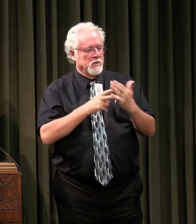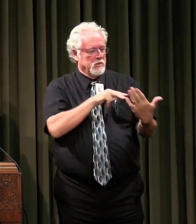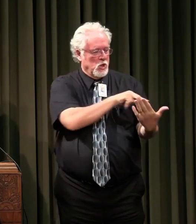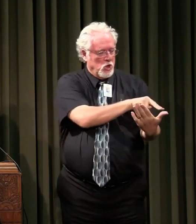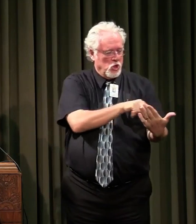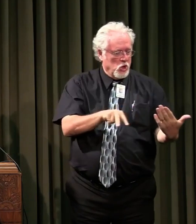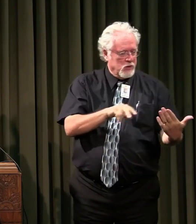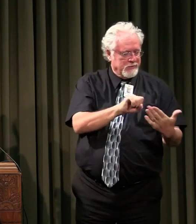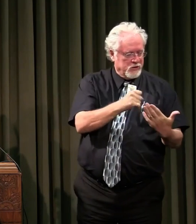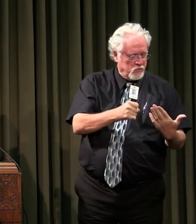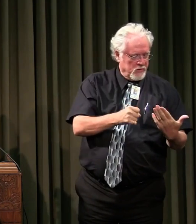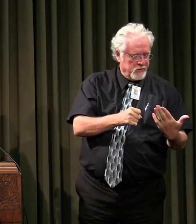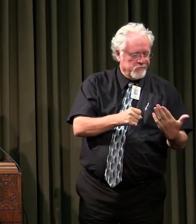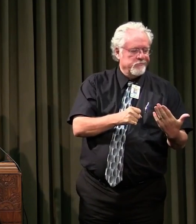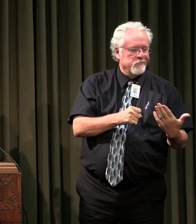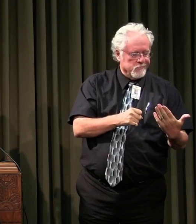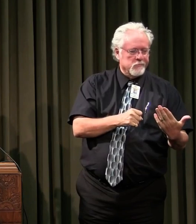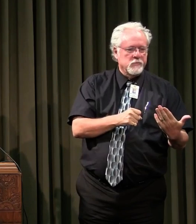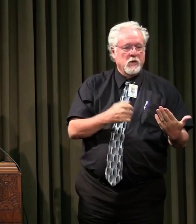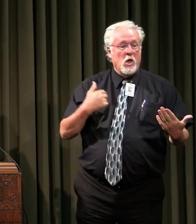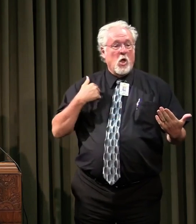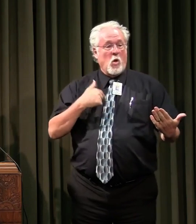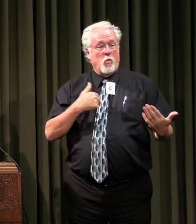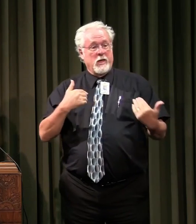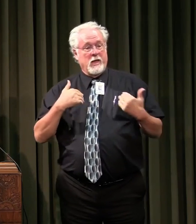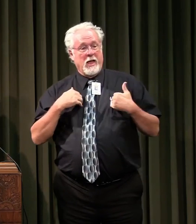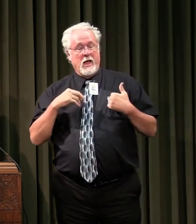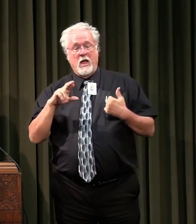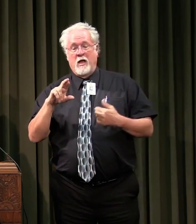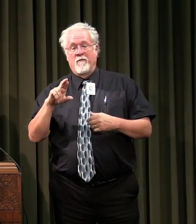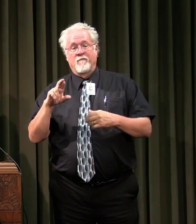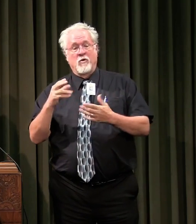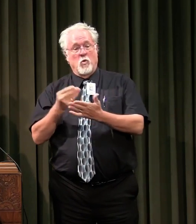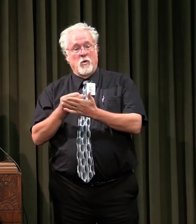at the outset we have a revenue estimating conference for a reason